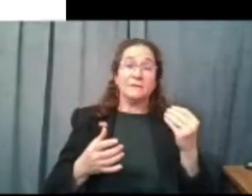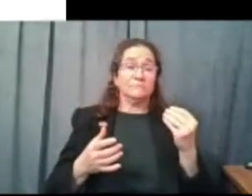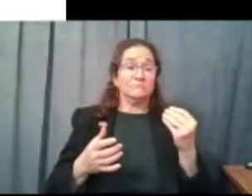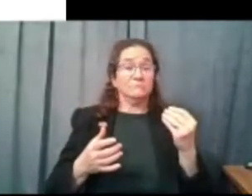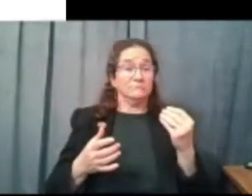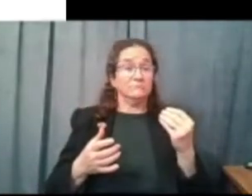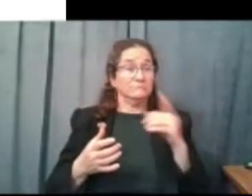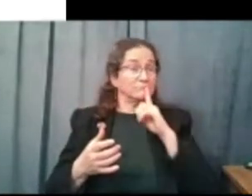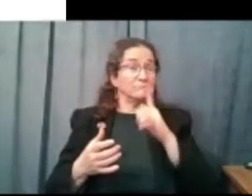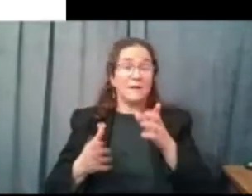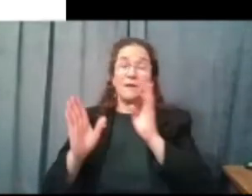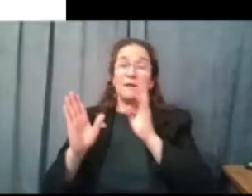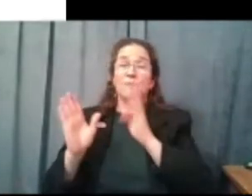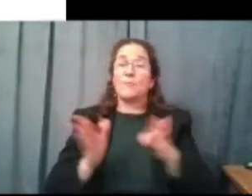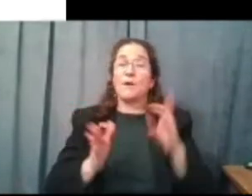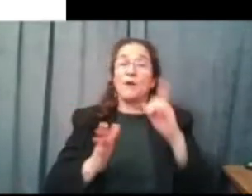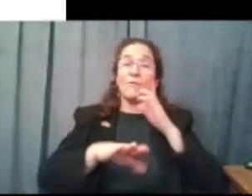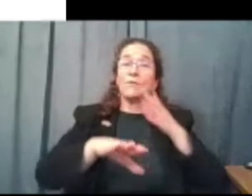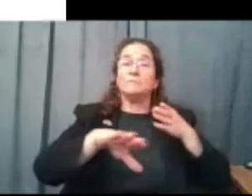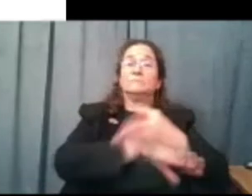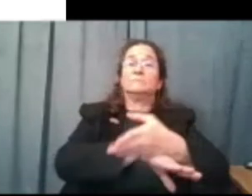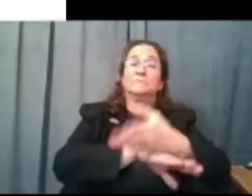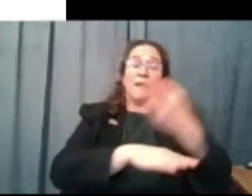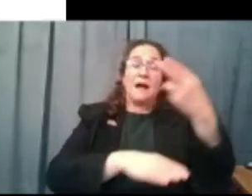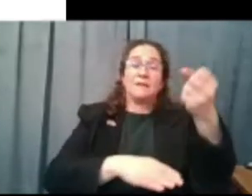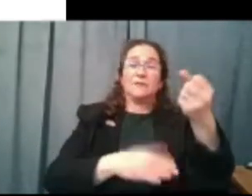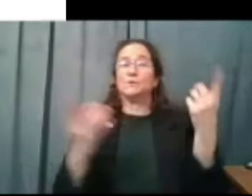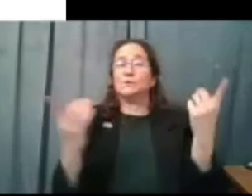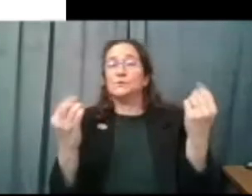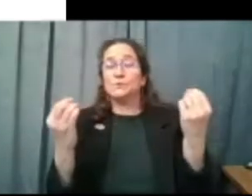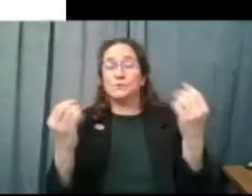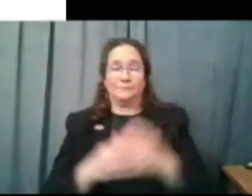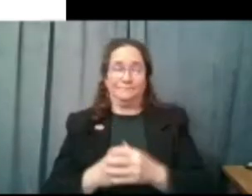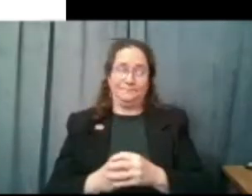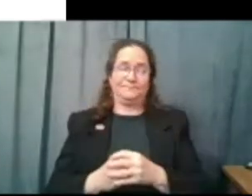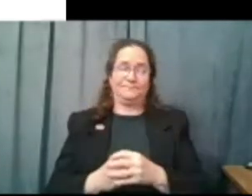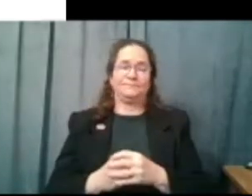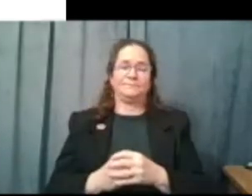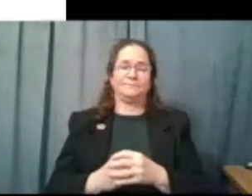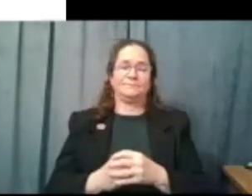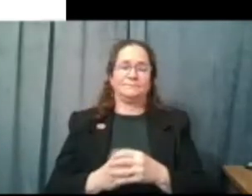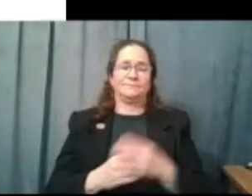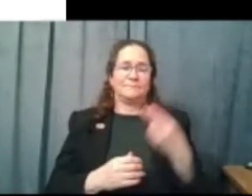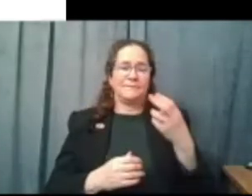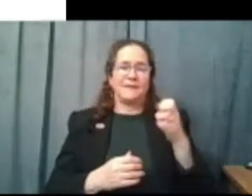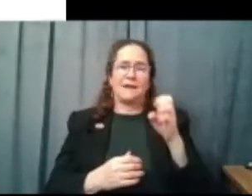secondary and adult life. Alright so please add and share your checklist with us